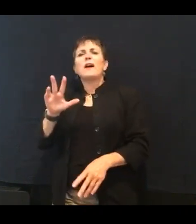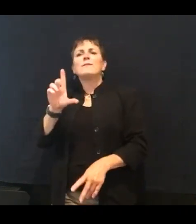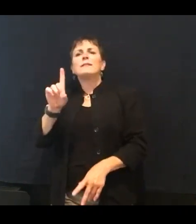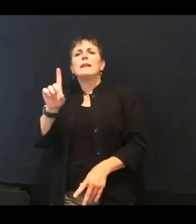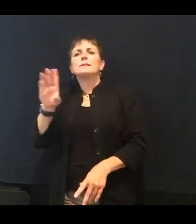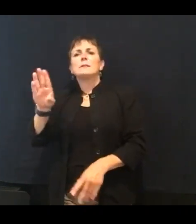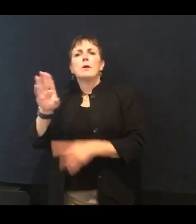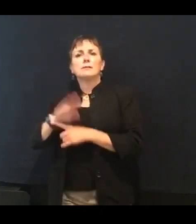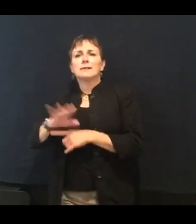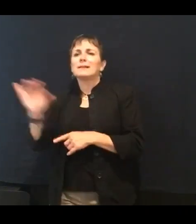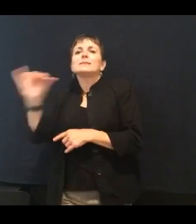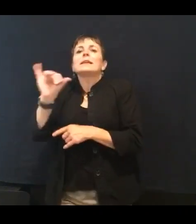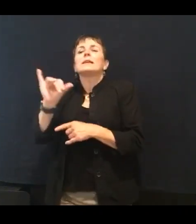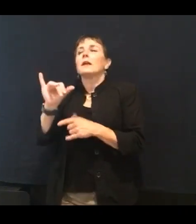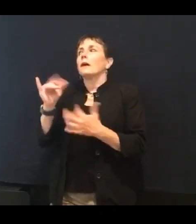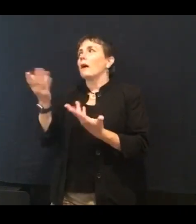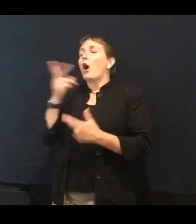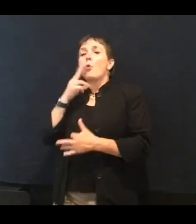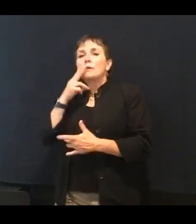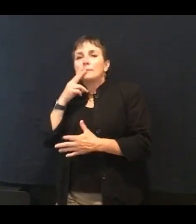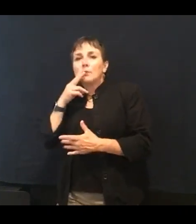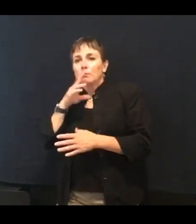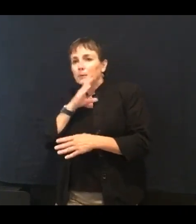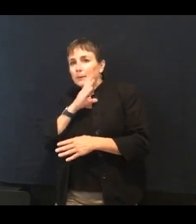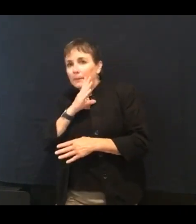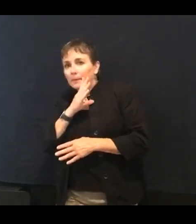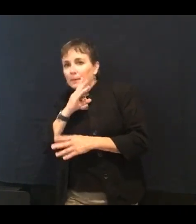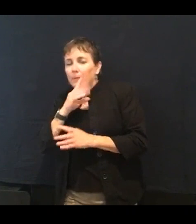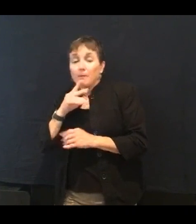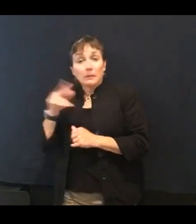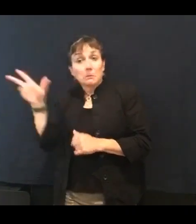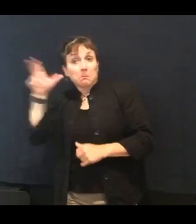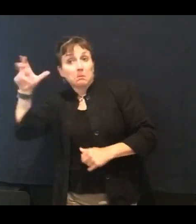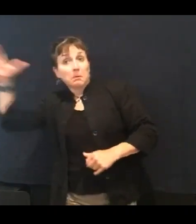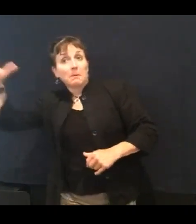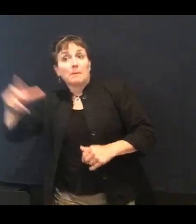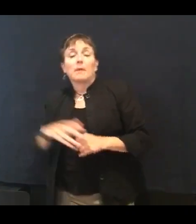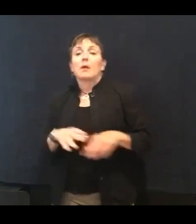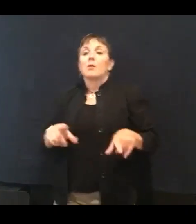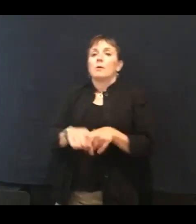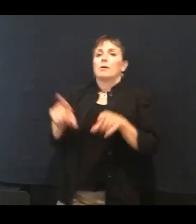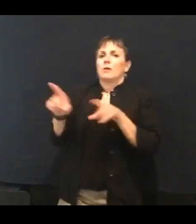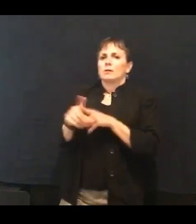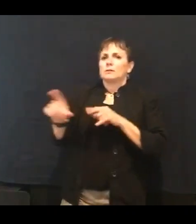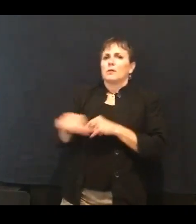By comparison, untreated Usher III mice required the use of high intensity